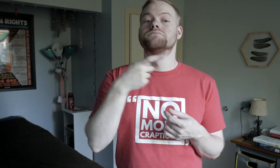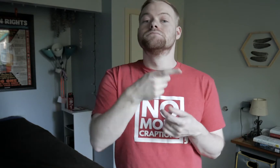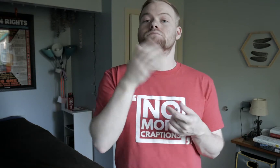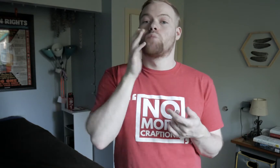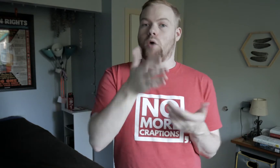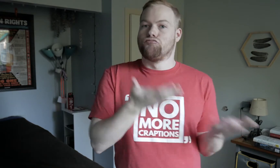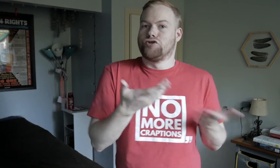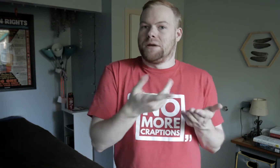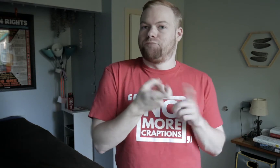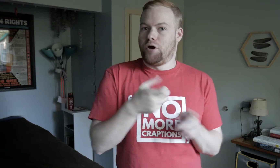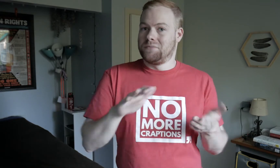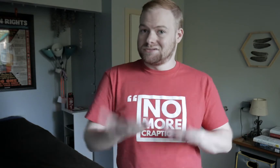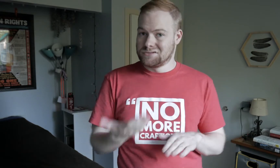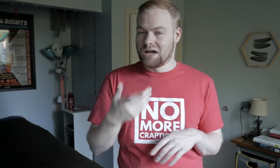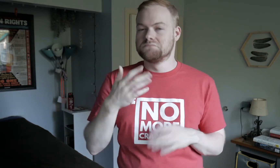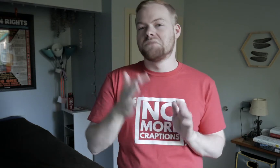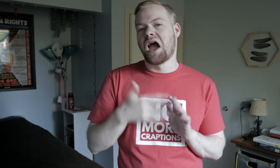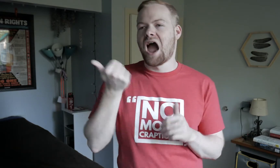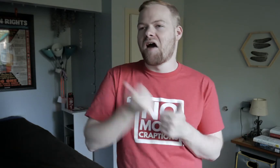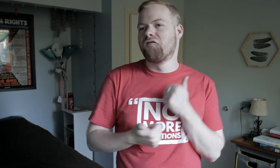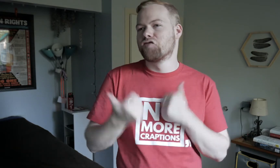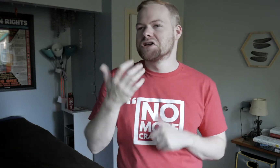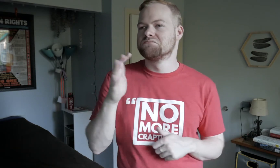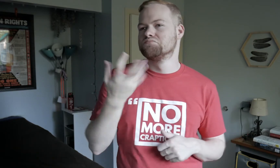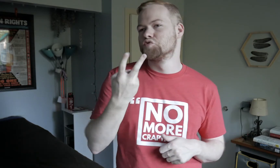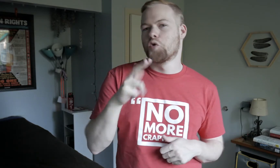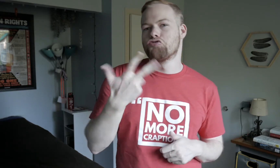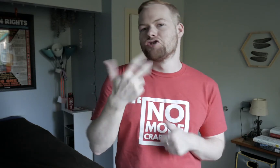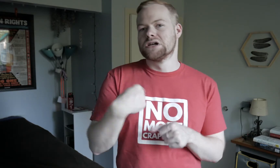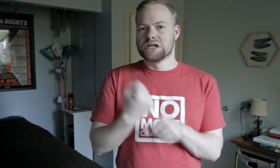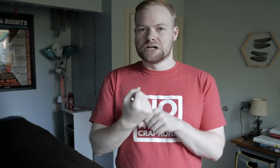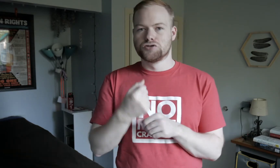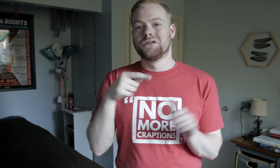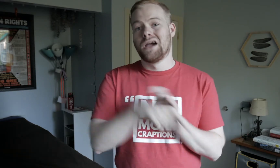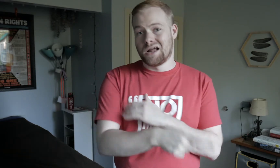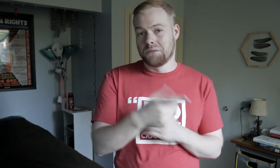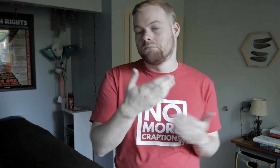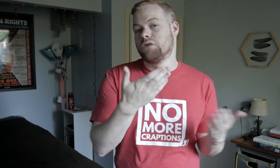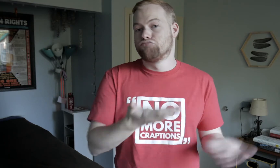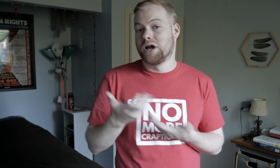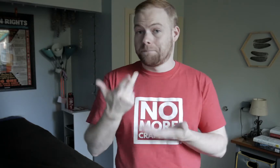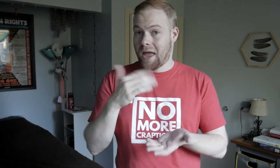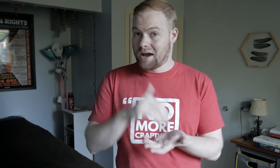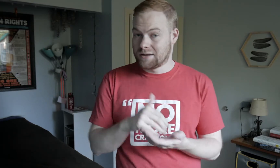They will bring them back from the dead. Every two or three years, they kill him, then bring him back again.